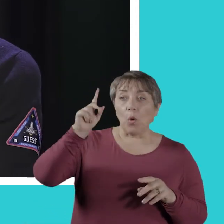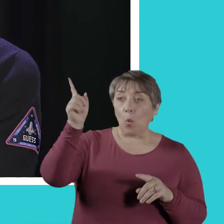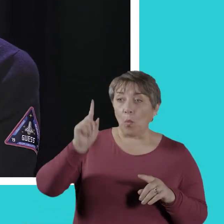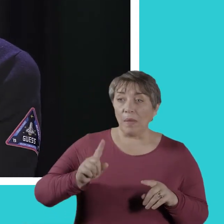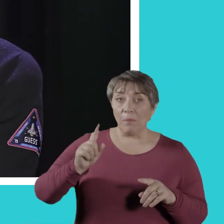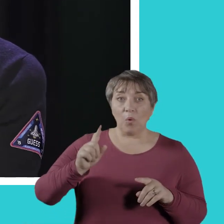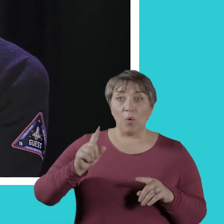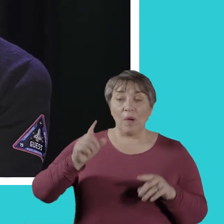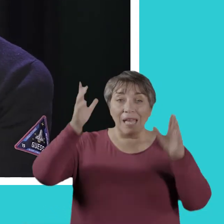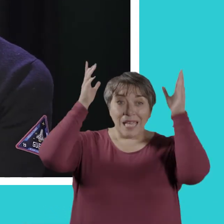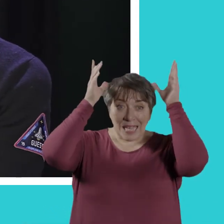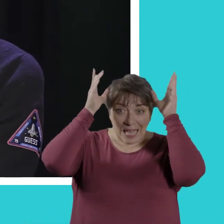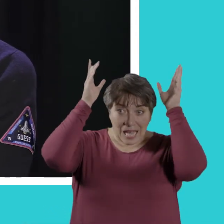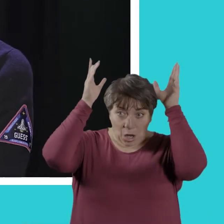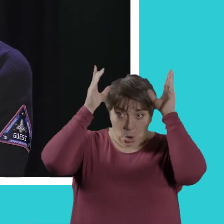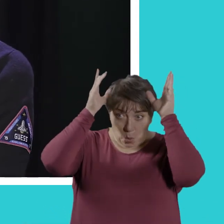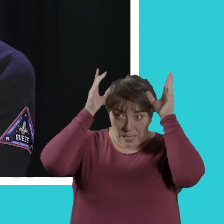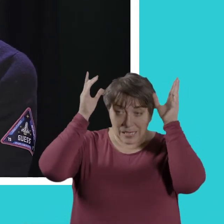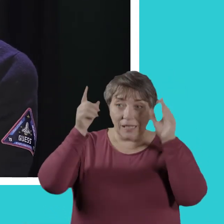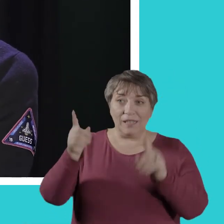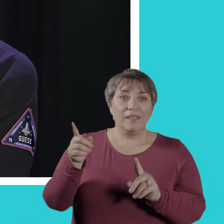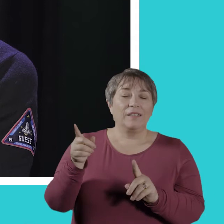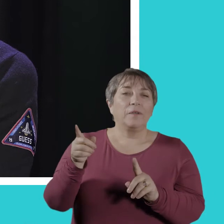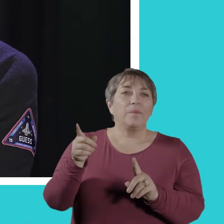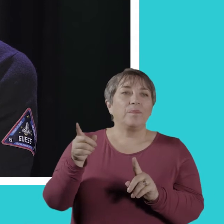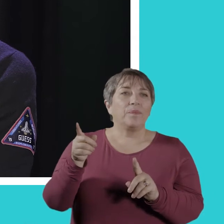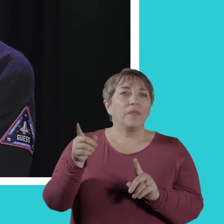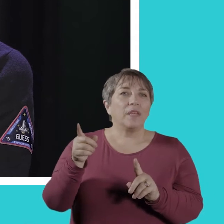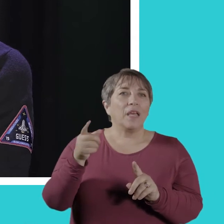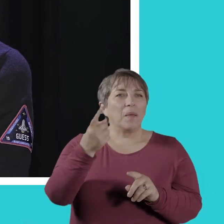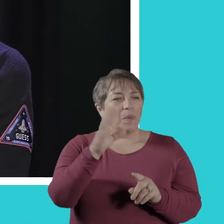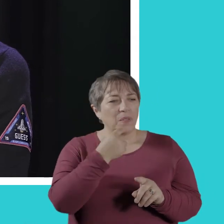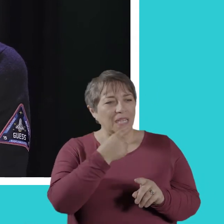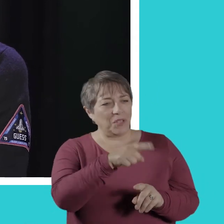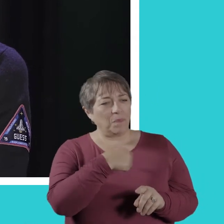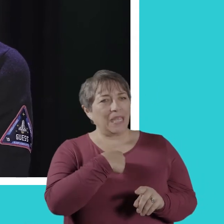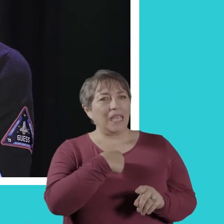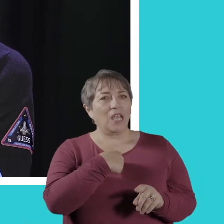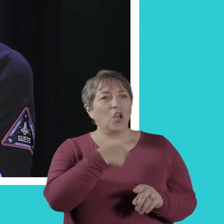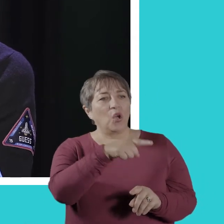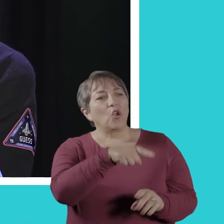Some people will say oh Jonas you're a young king. I'm like what do you mean young why do you need to put the word younger there? It's like you saying